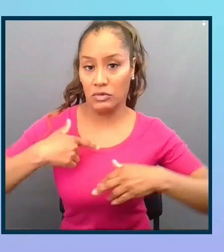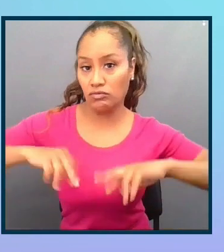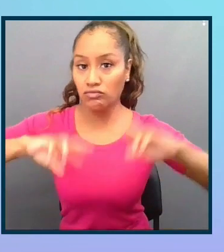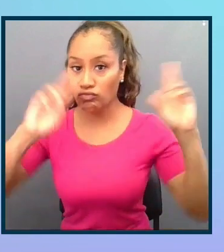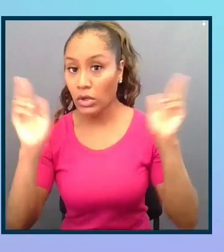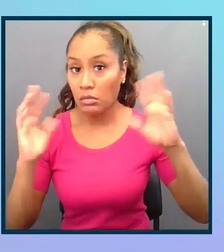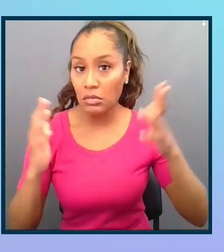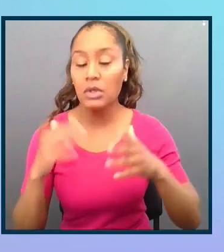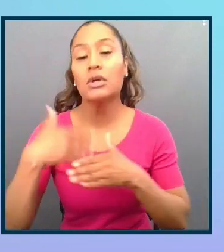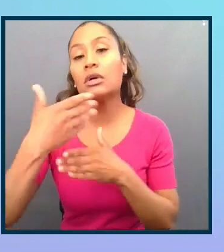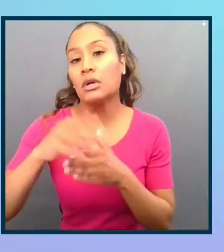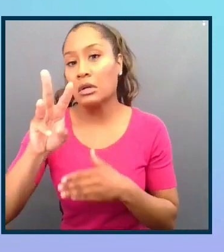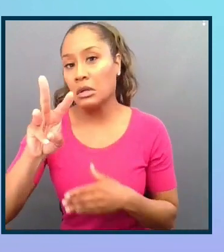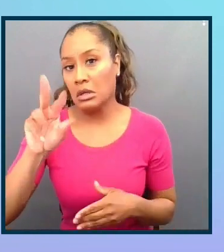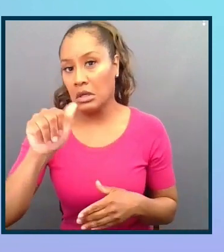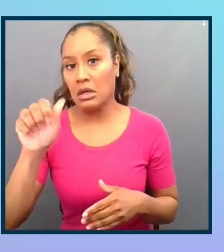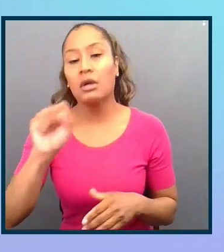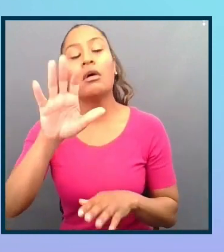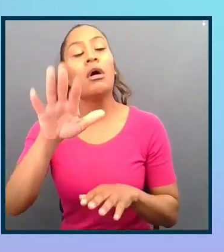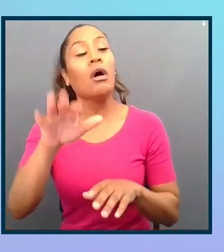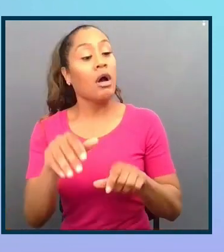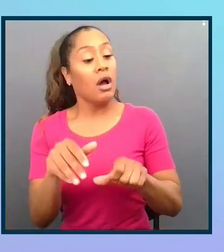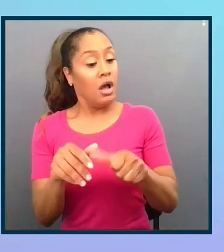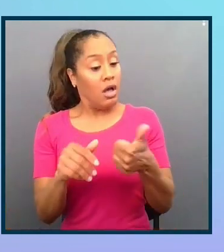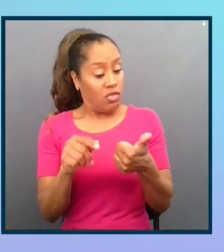Now, in terms of other things that designers can do,